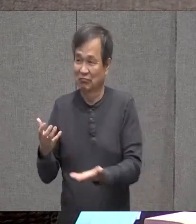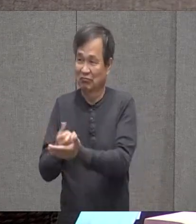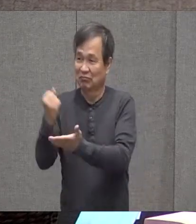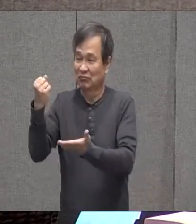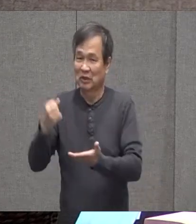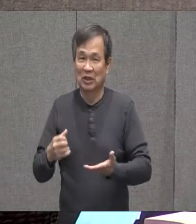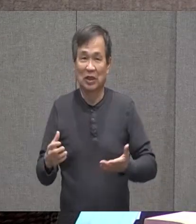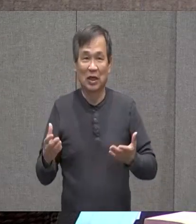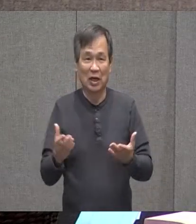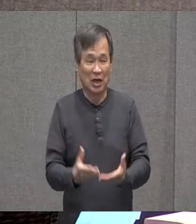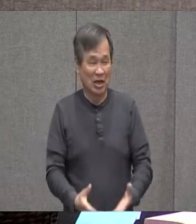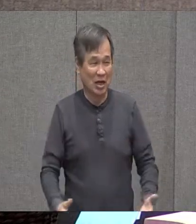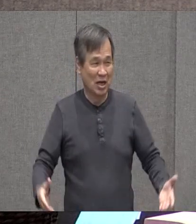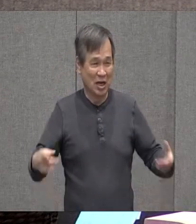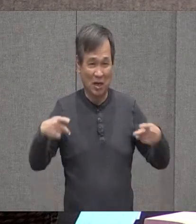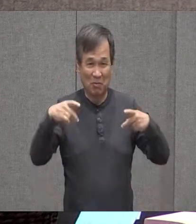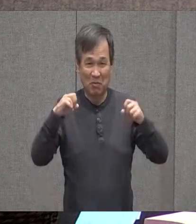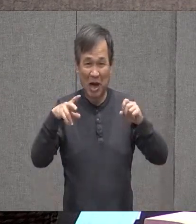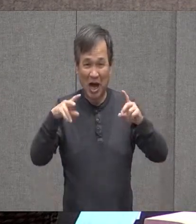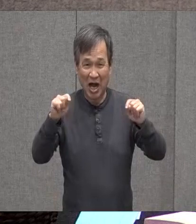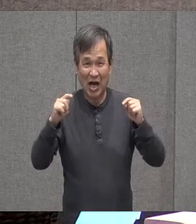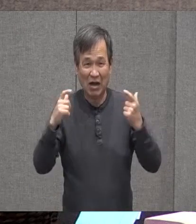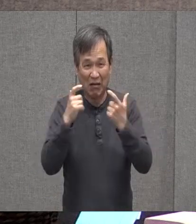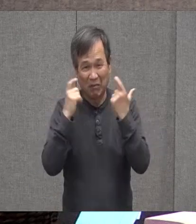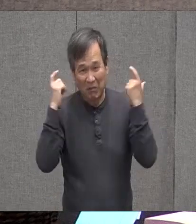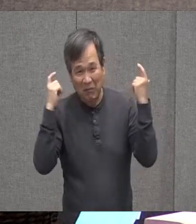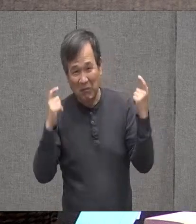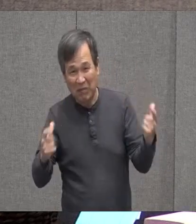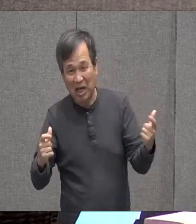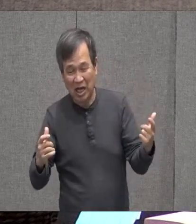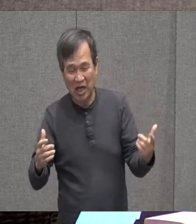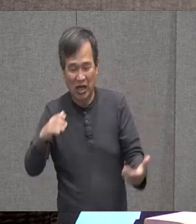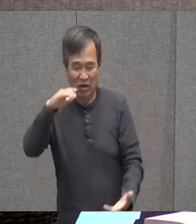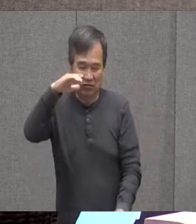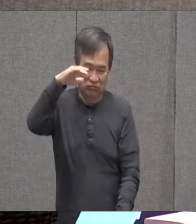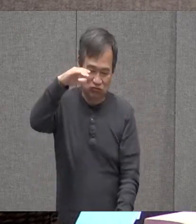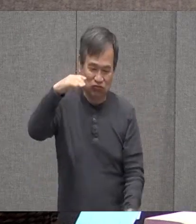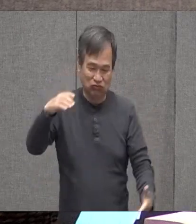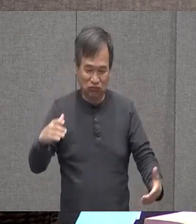The pot was big and heavy for old Mr. Haktak. As he stumbled along,